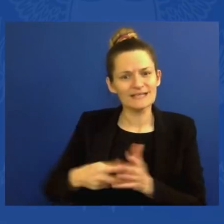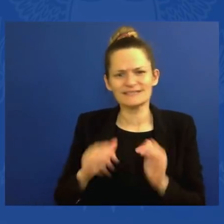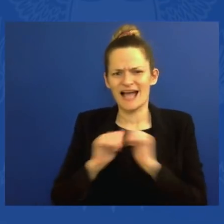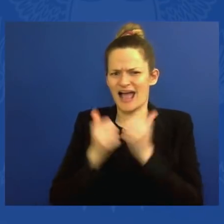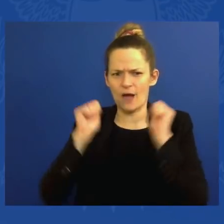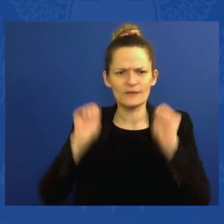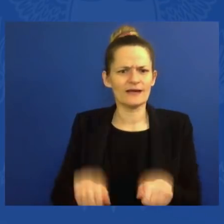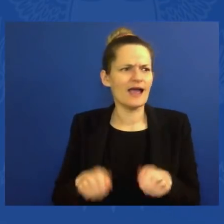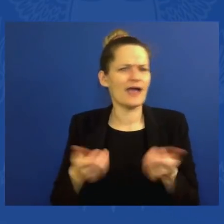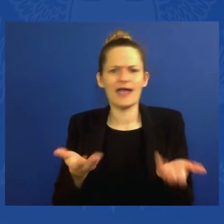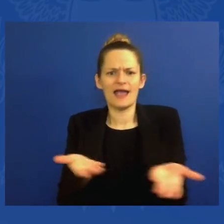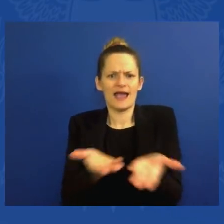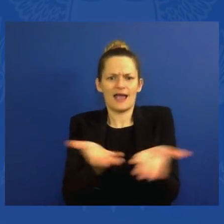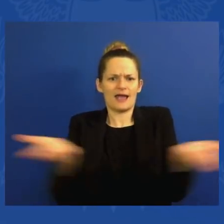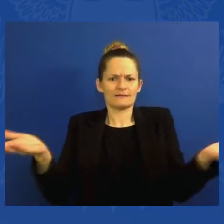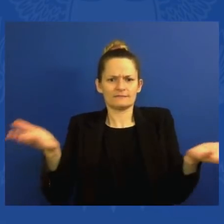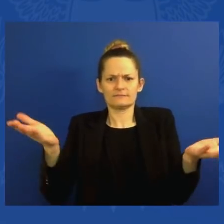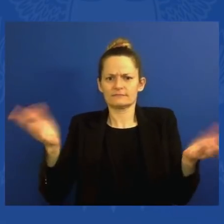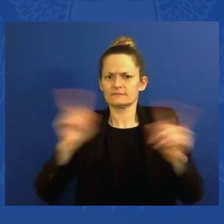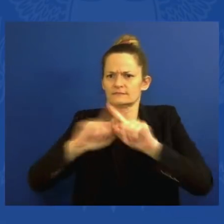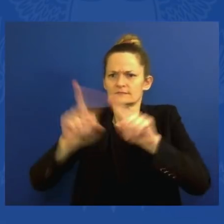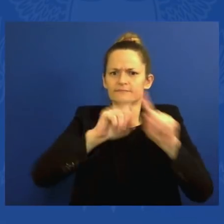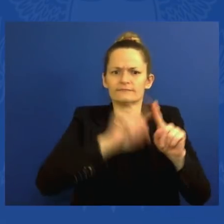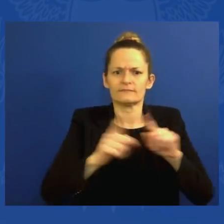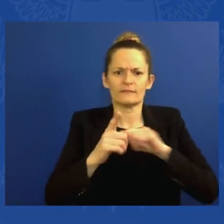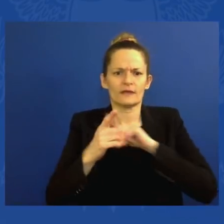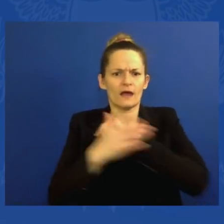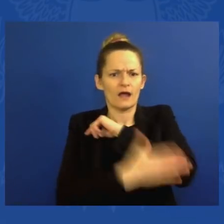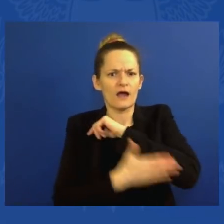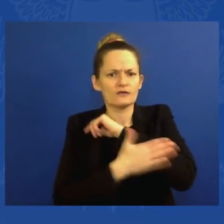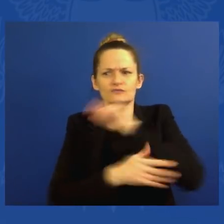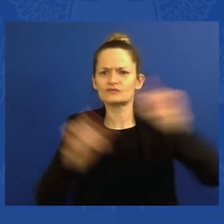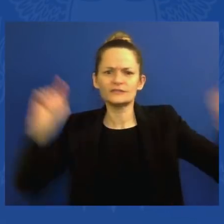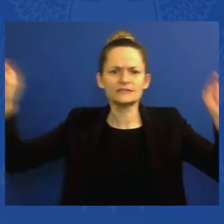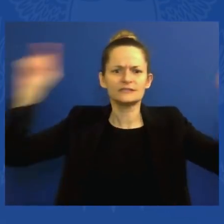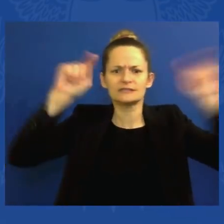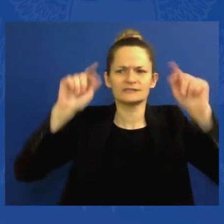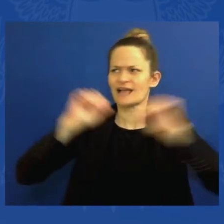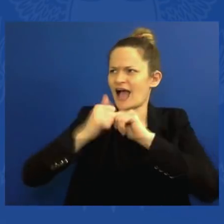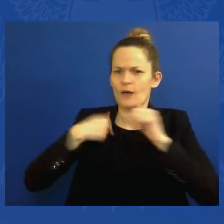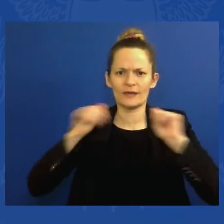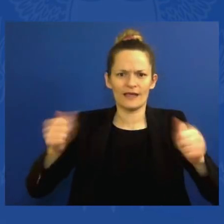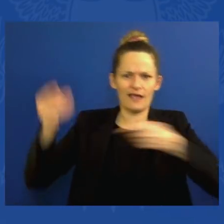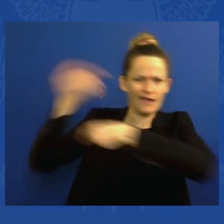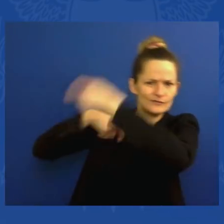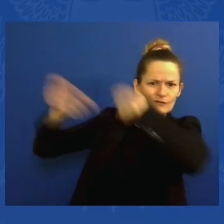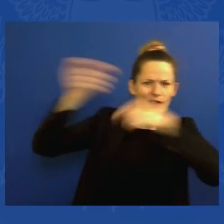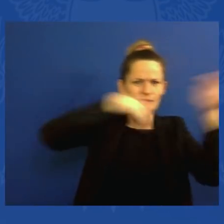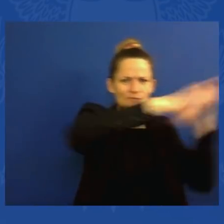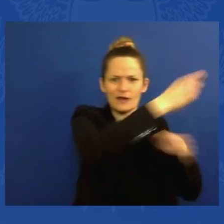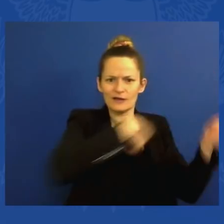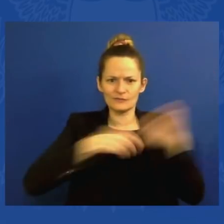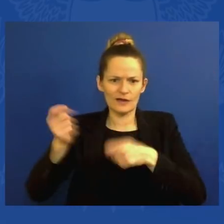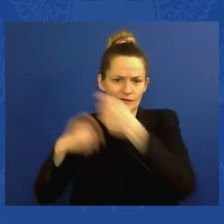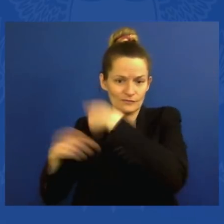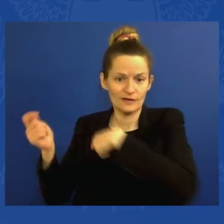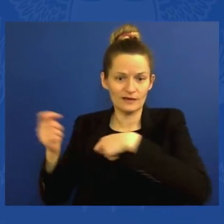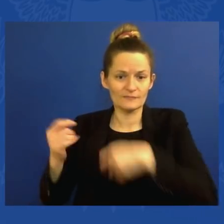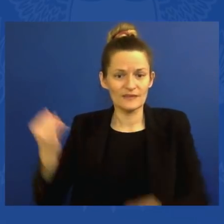it takes longer to make goods and to get them to the warehouse and to get them to the store, and prices go up. Just take a look at cars.